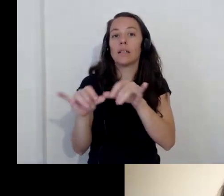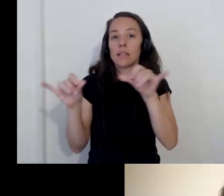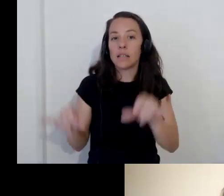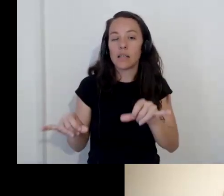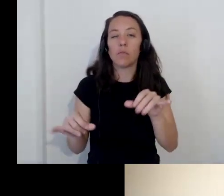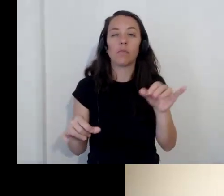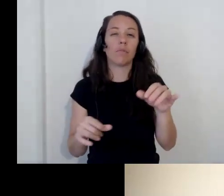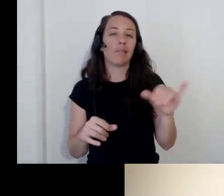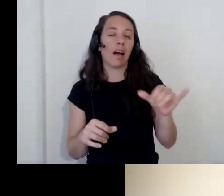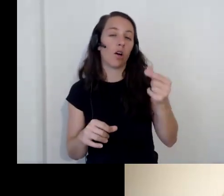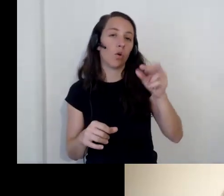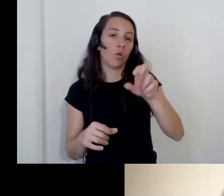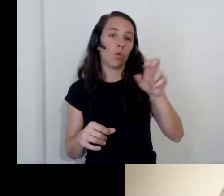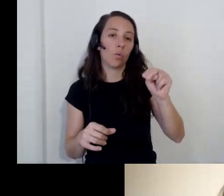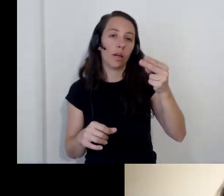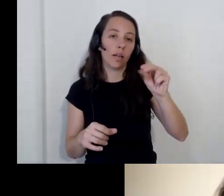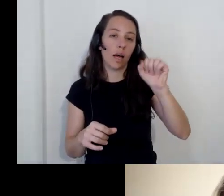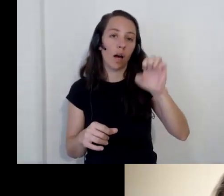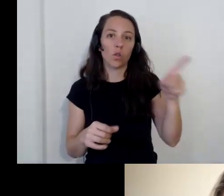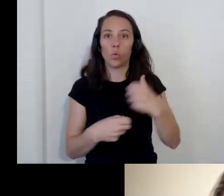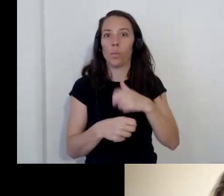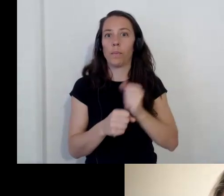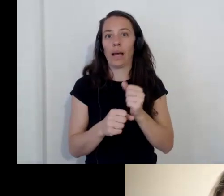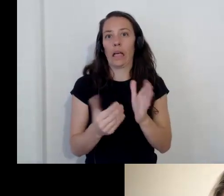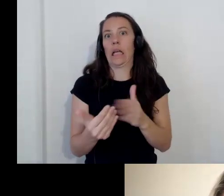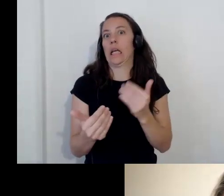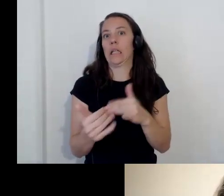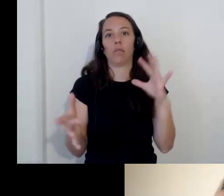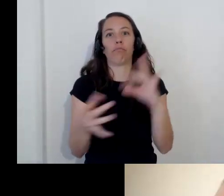and try to make it as simple as possible. >> NIKKI POWIS: And the next question